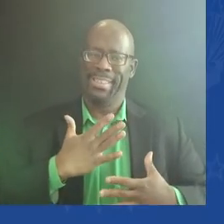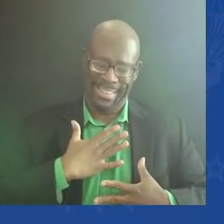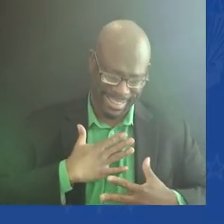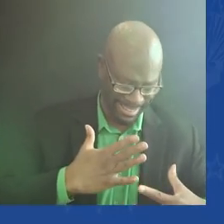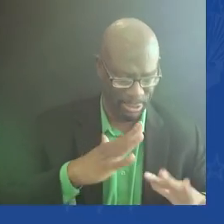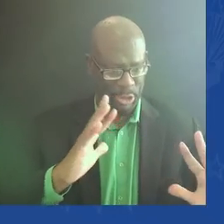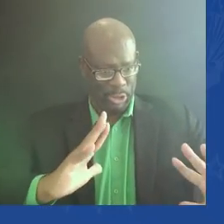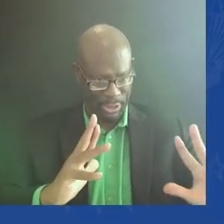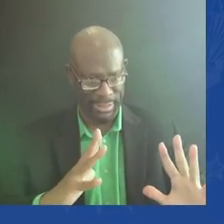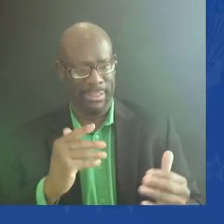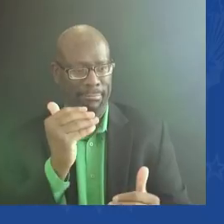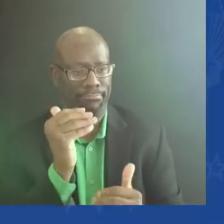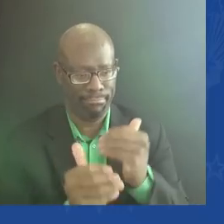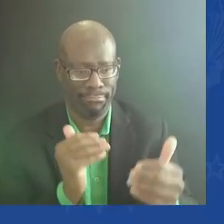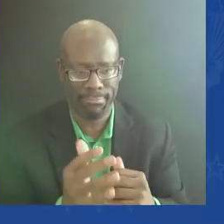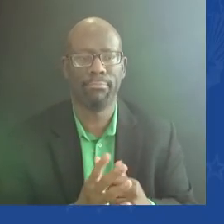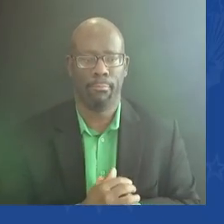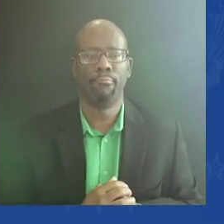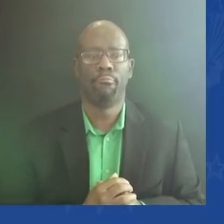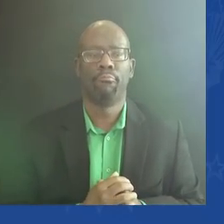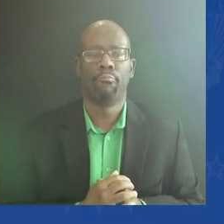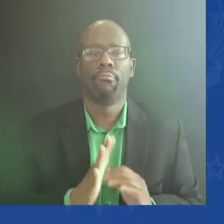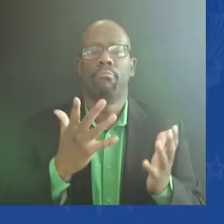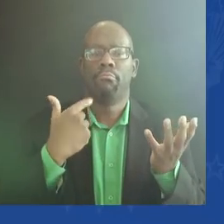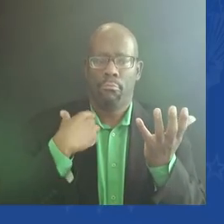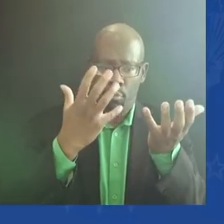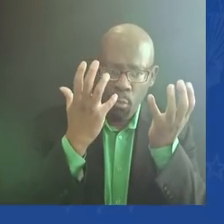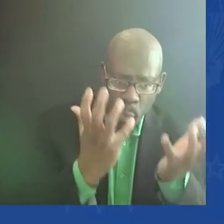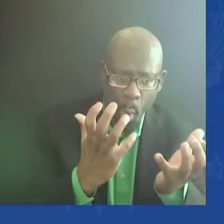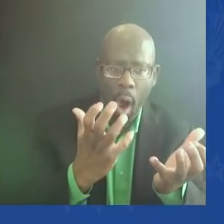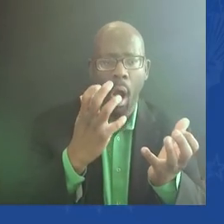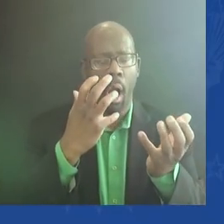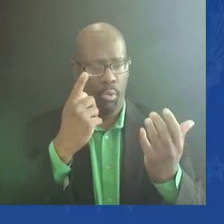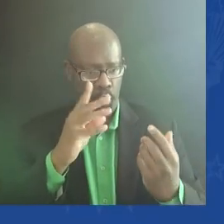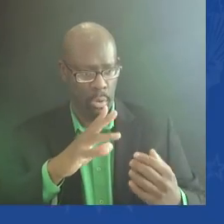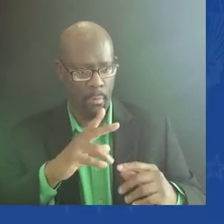and the middle out, not from the top down. And that's what's in process of happening.